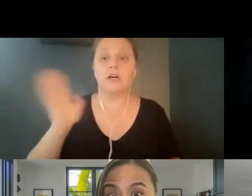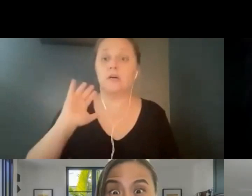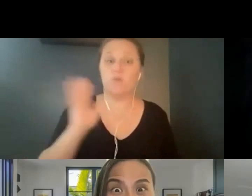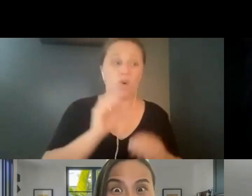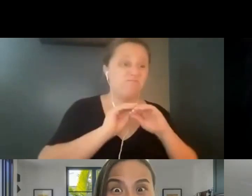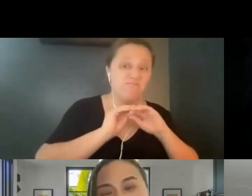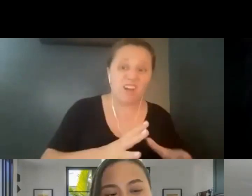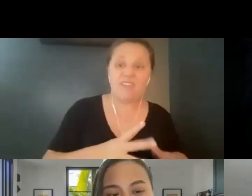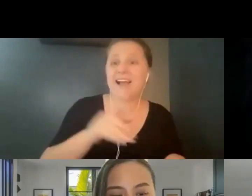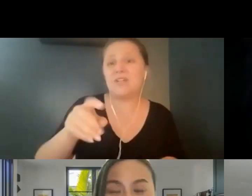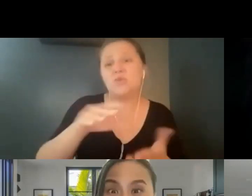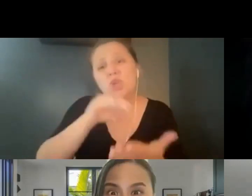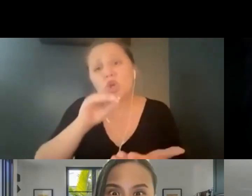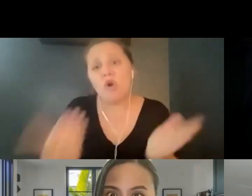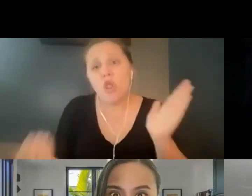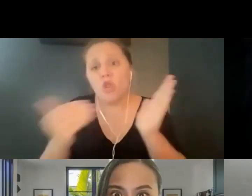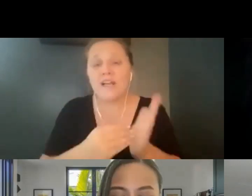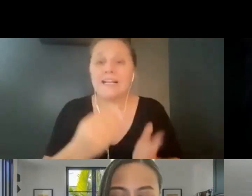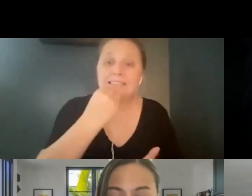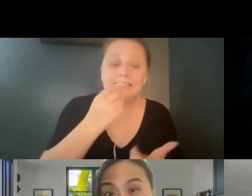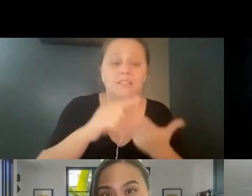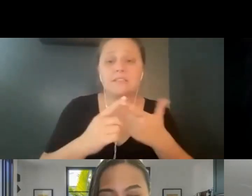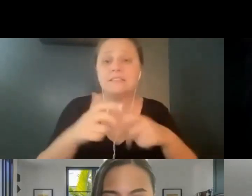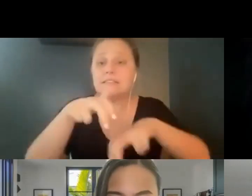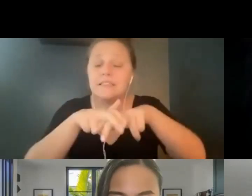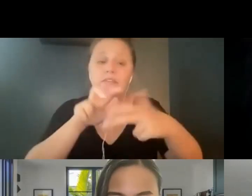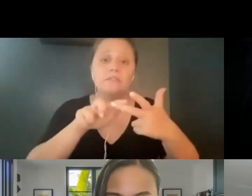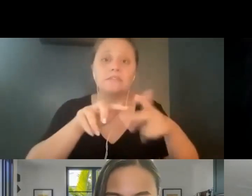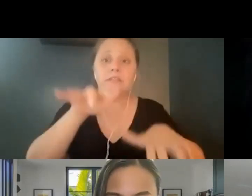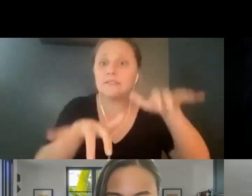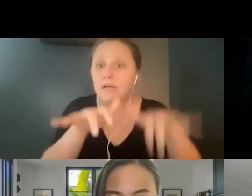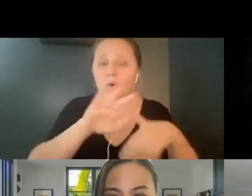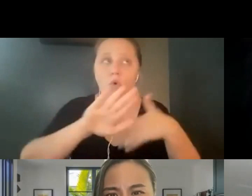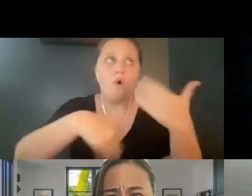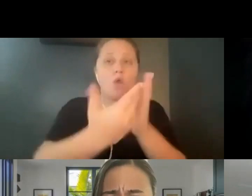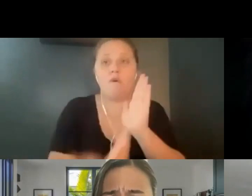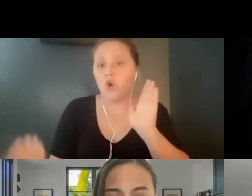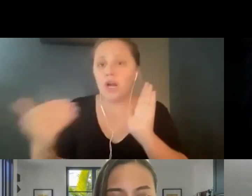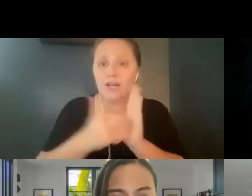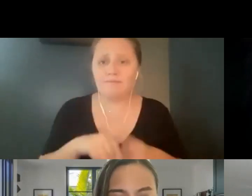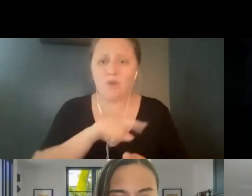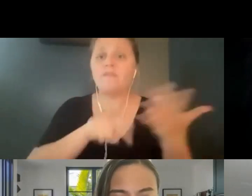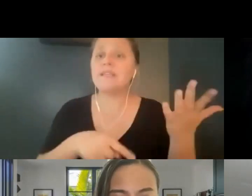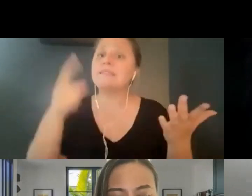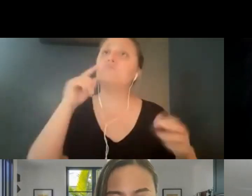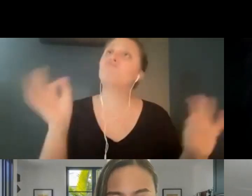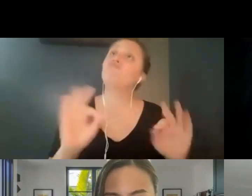had to relearn how to eat, how to sit, how to type. All the things that one takes for granted and I've been a